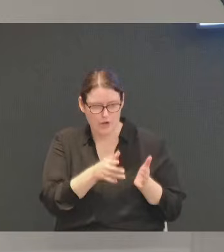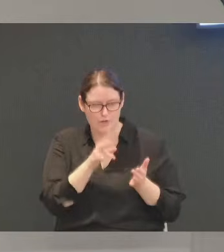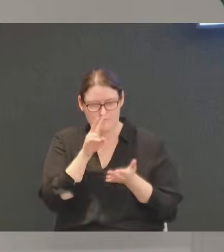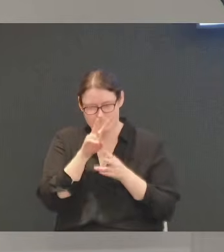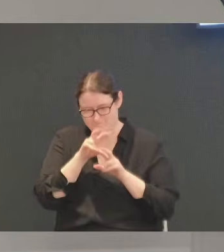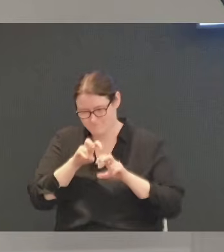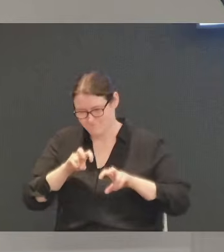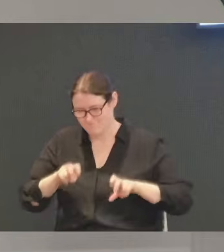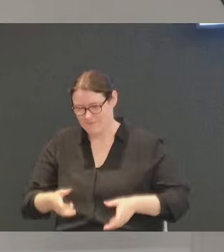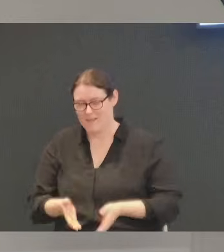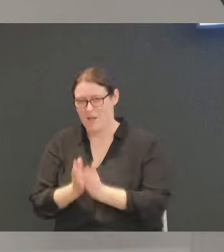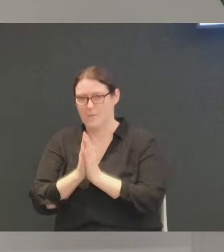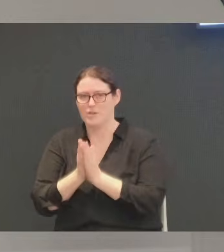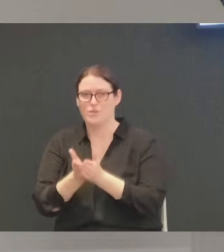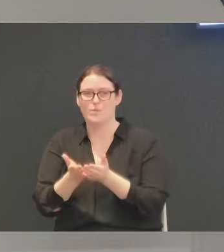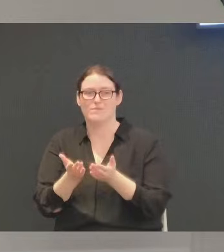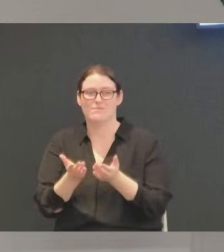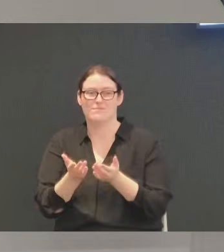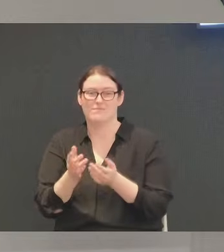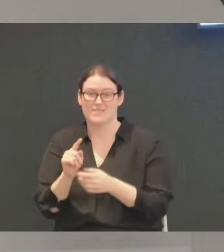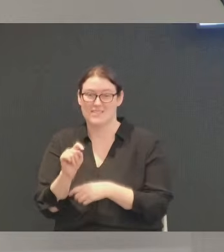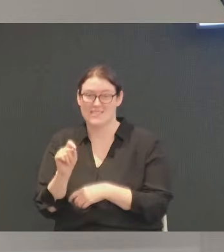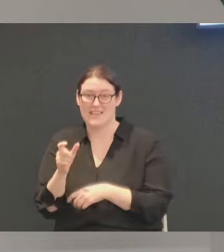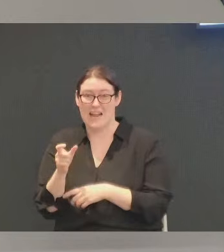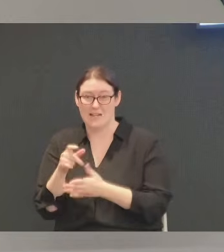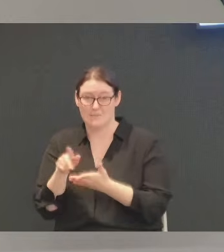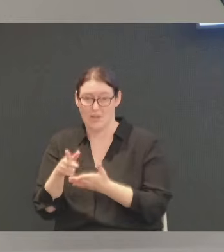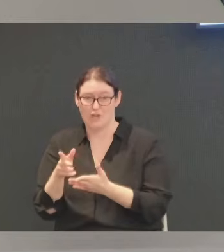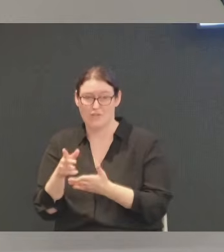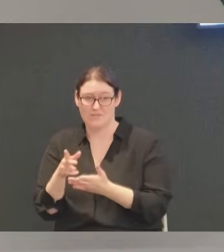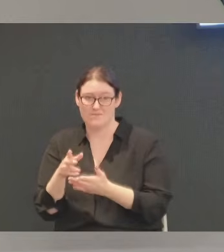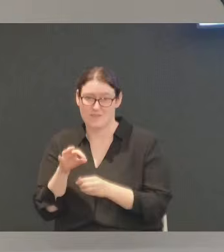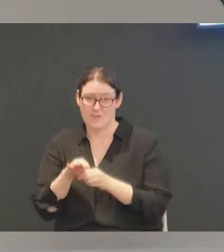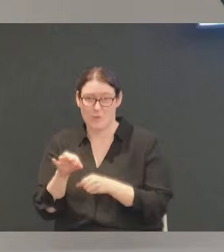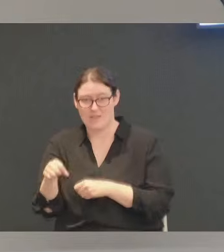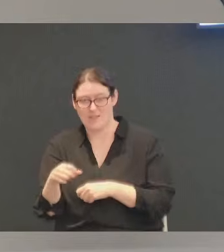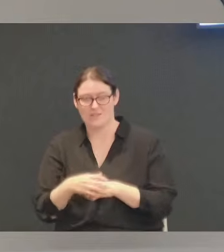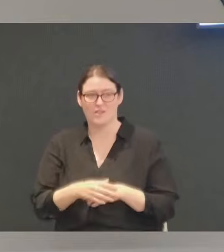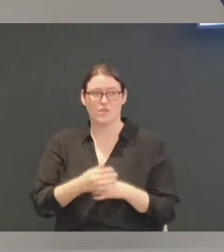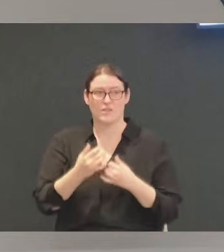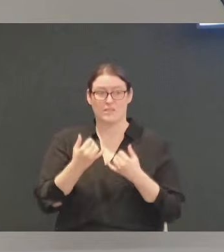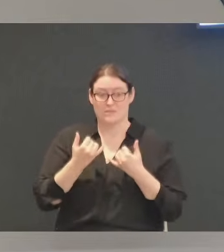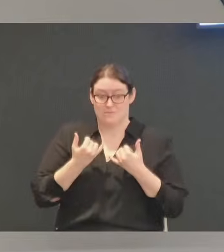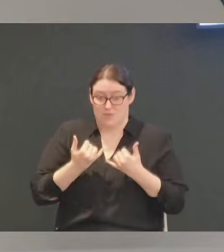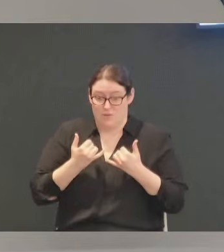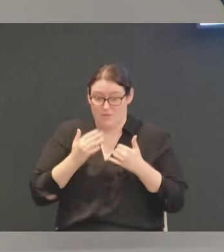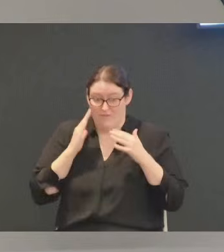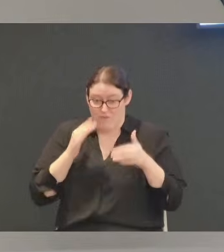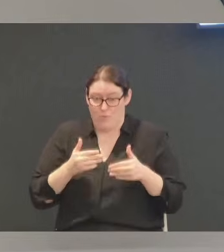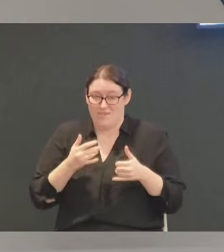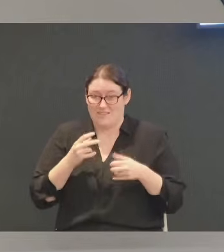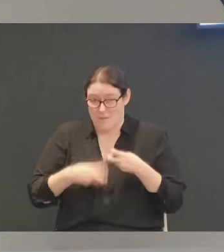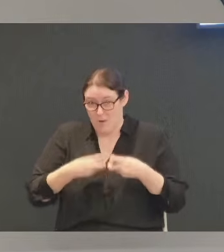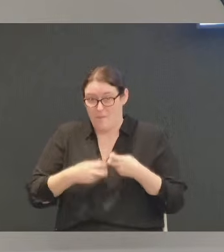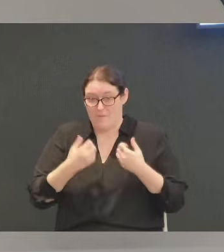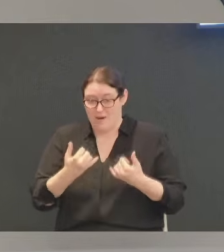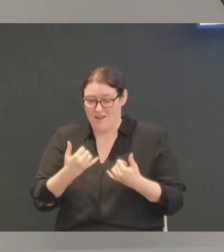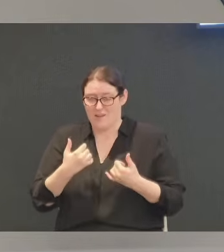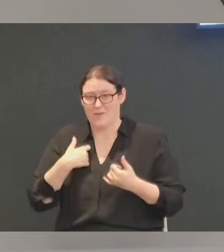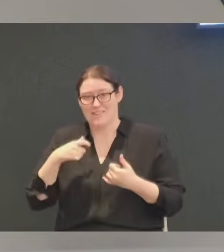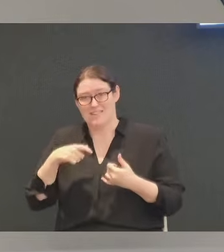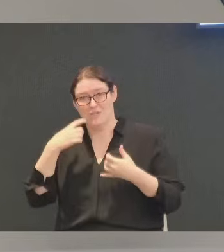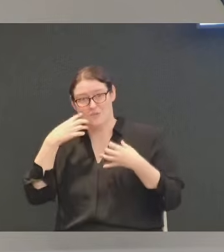to ask our taxpayers for. this is a right now issue and we have to make a right now decision.